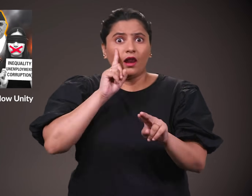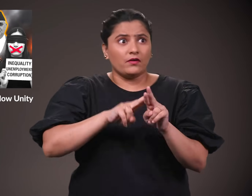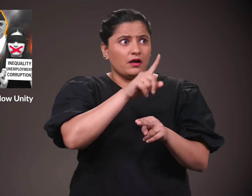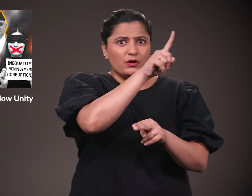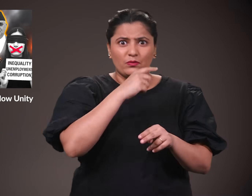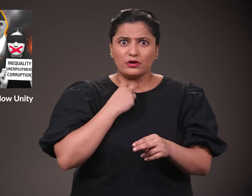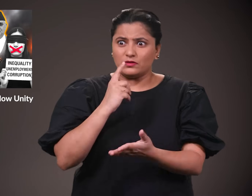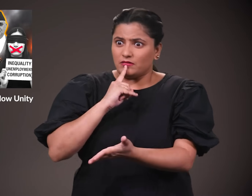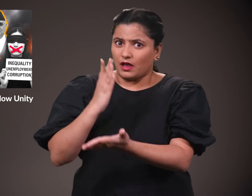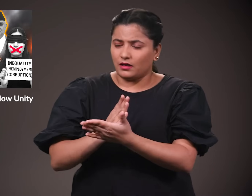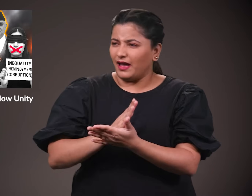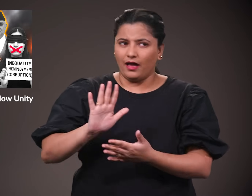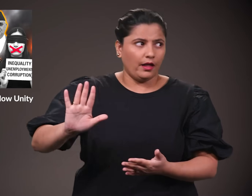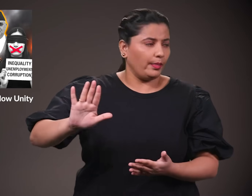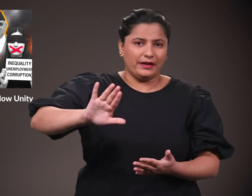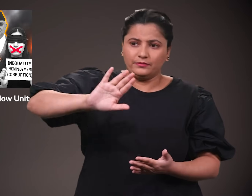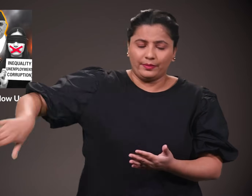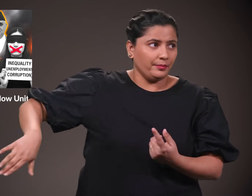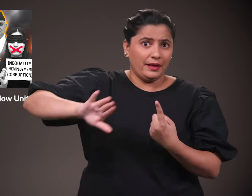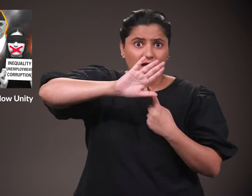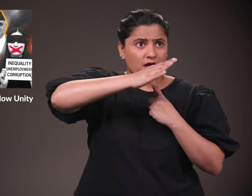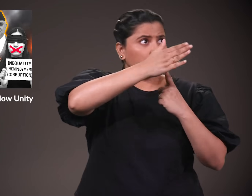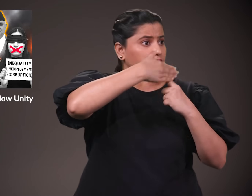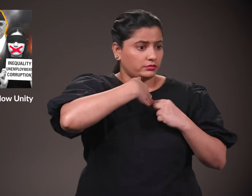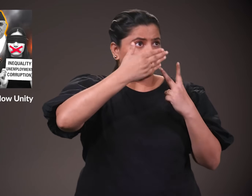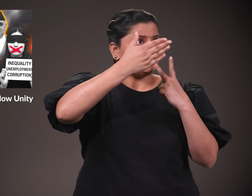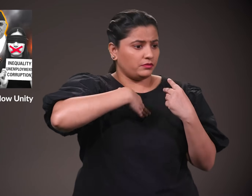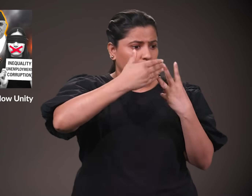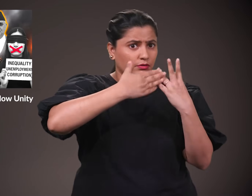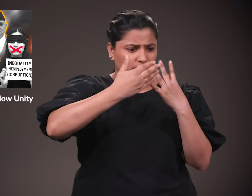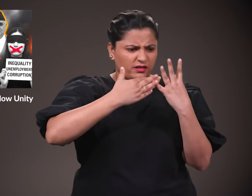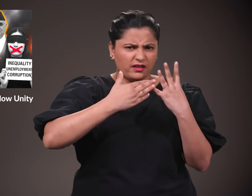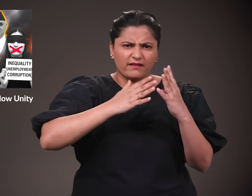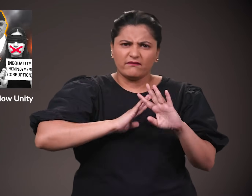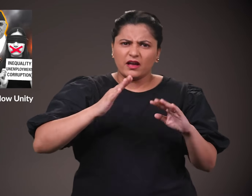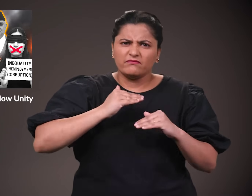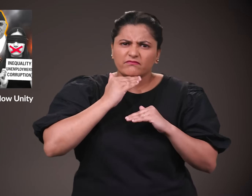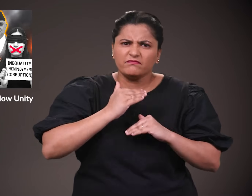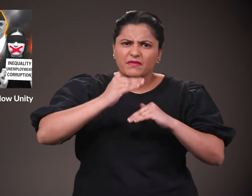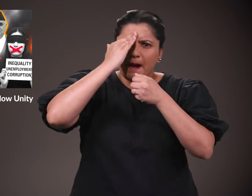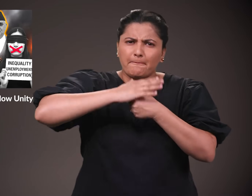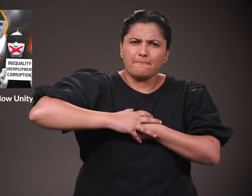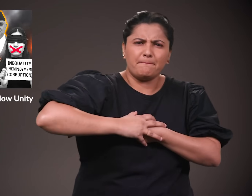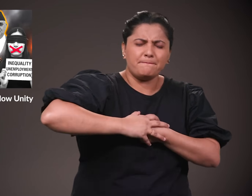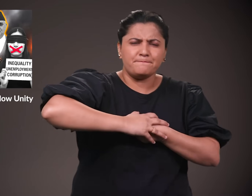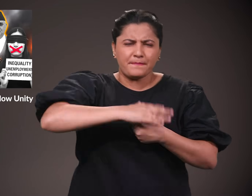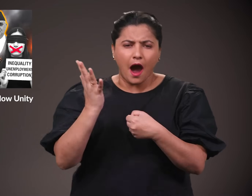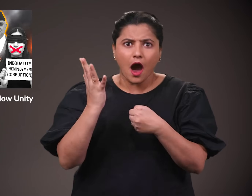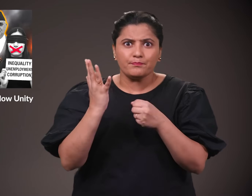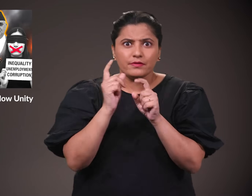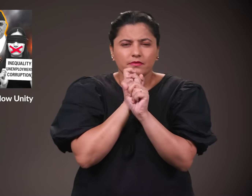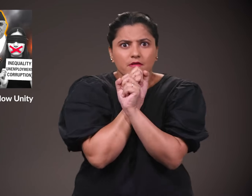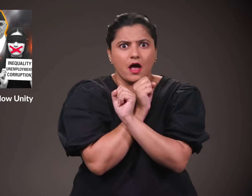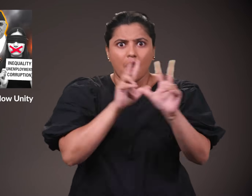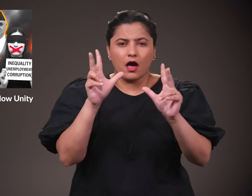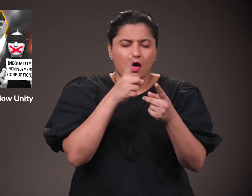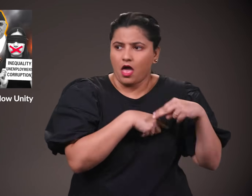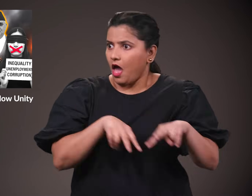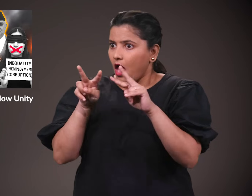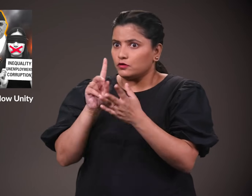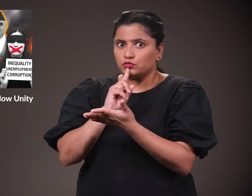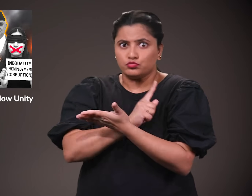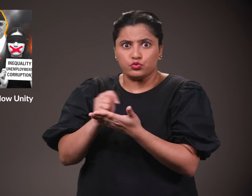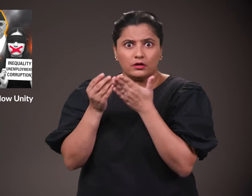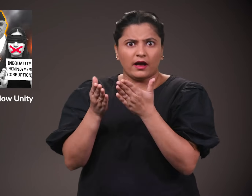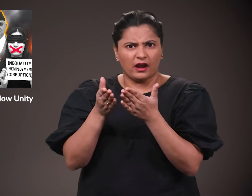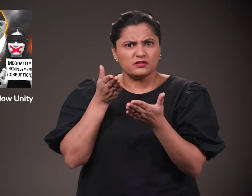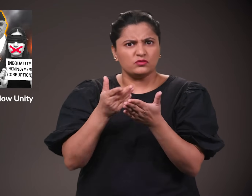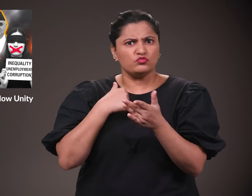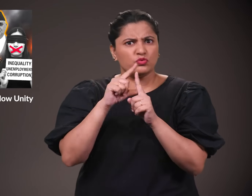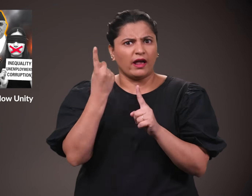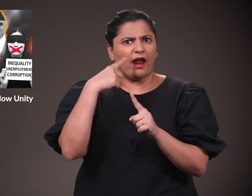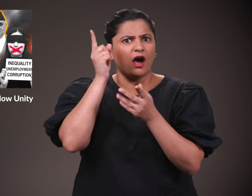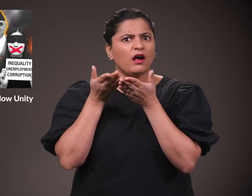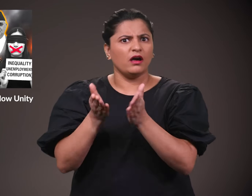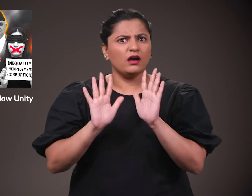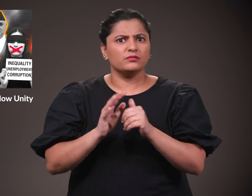When voices are repeatedly silenced, shockingly, they erupt powerfully, carrying the force of truth.